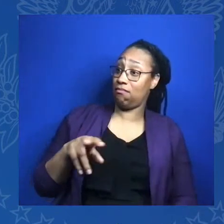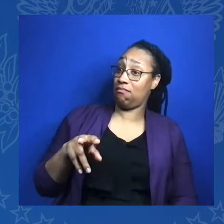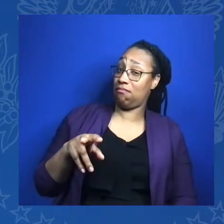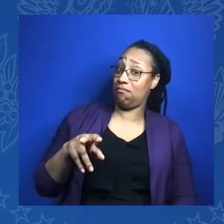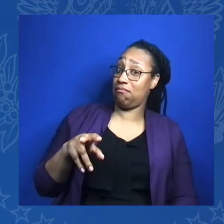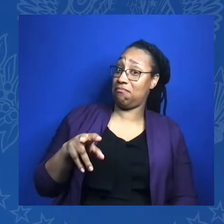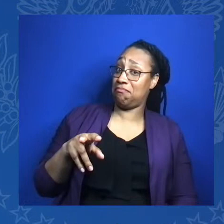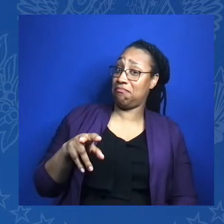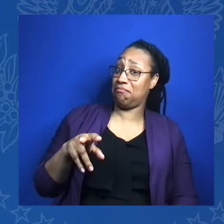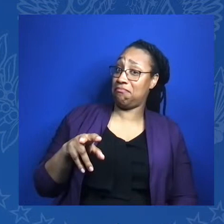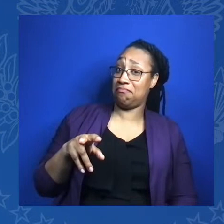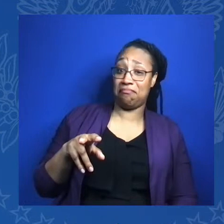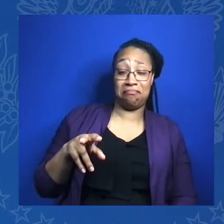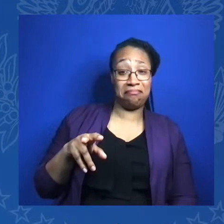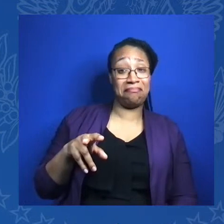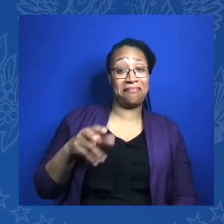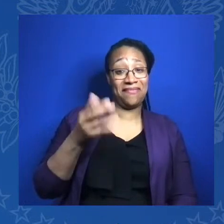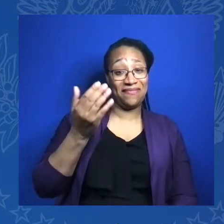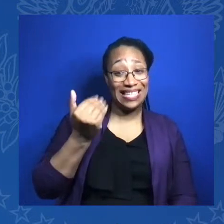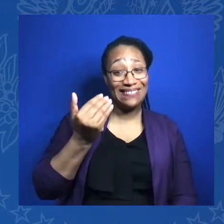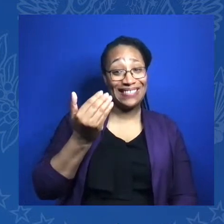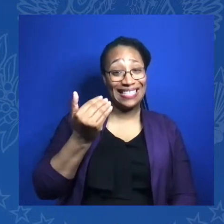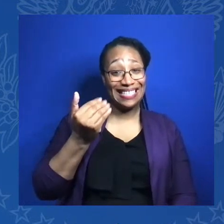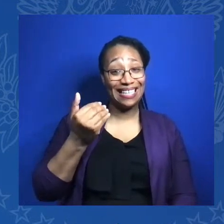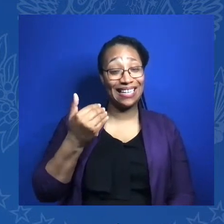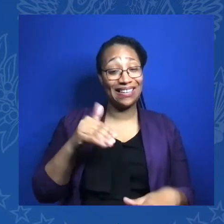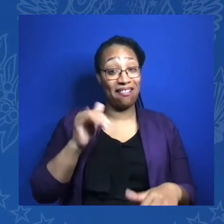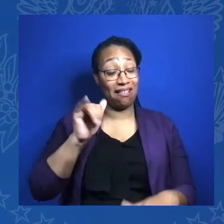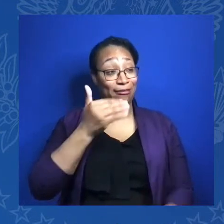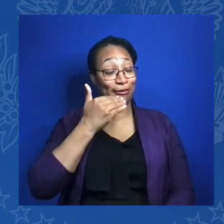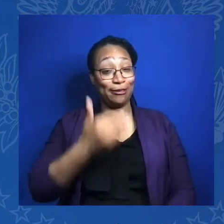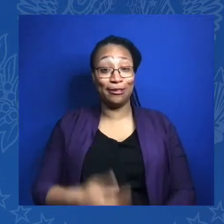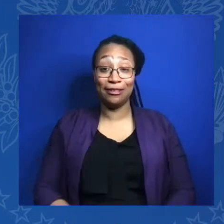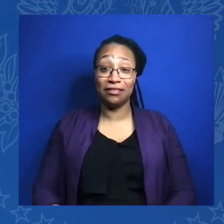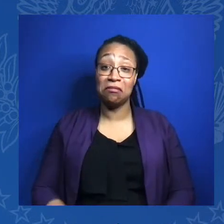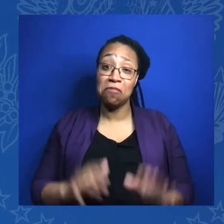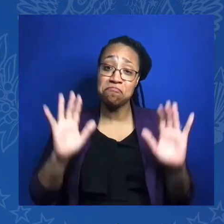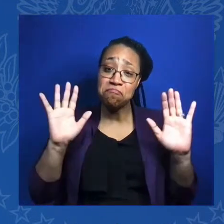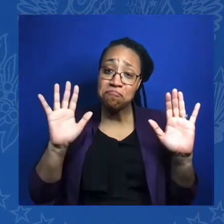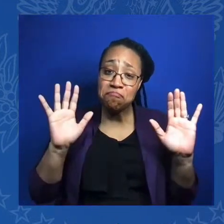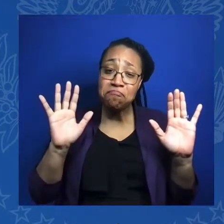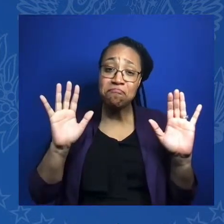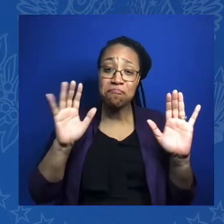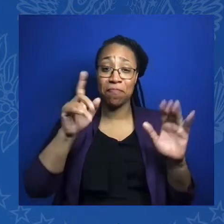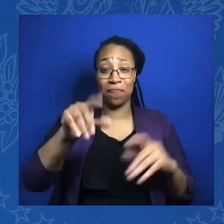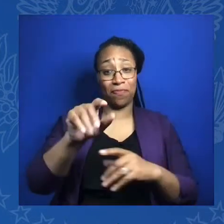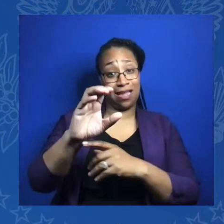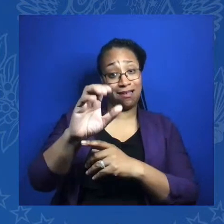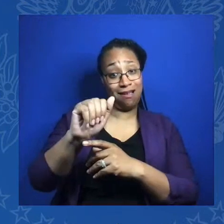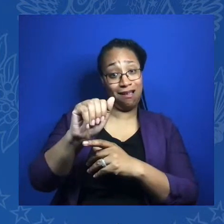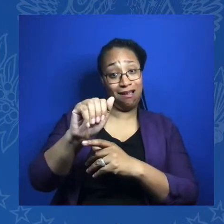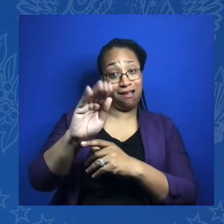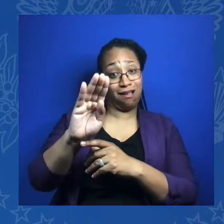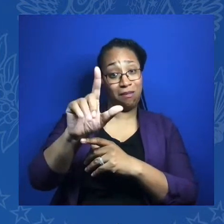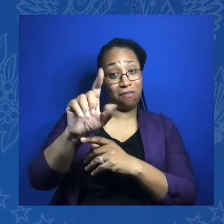Look, it's great the cable news networks are here tonight. MSNBC owned by NBC Universal.